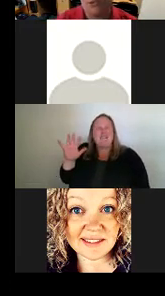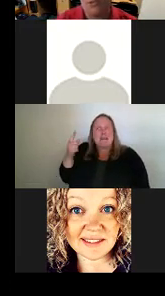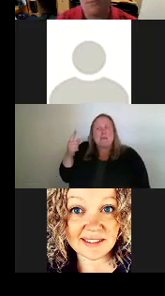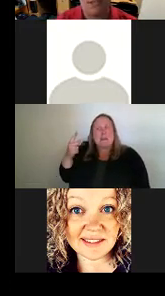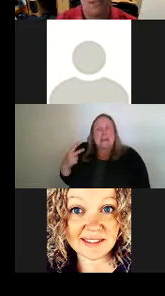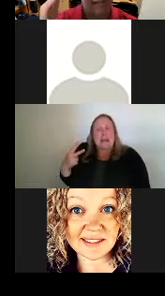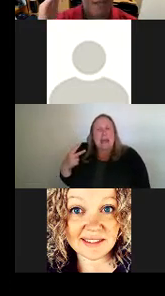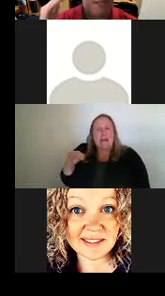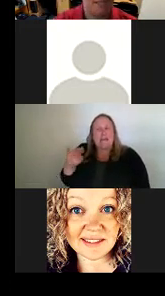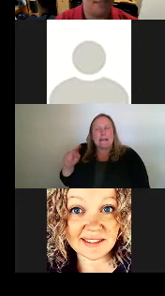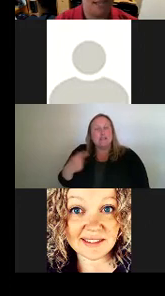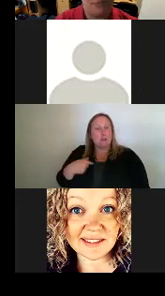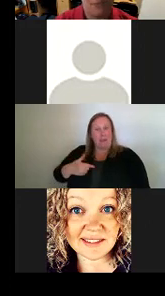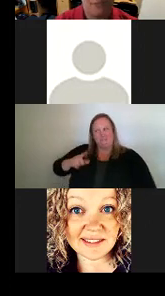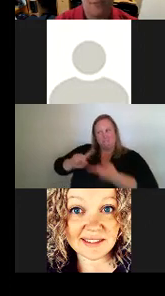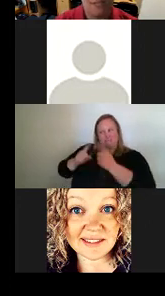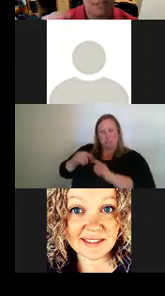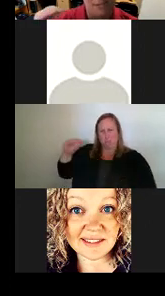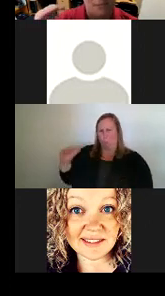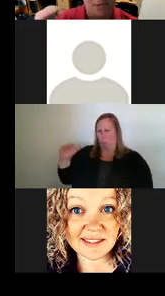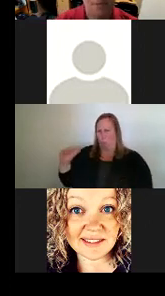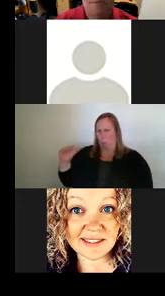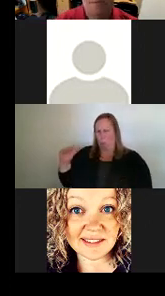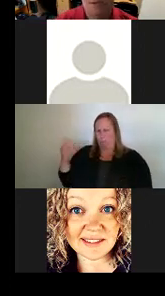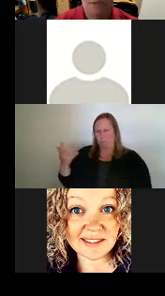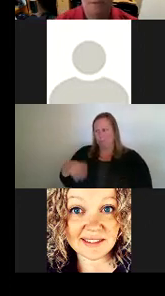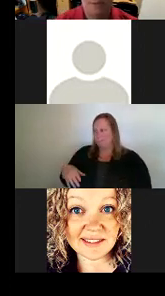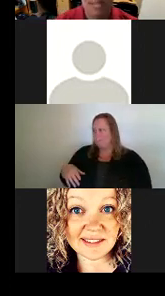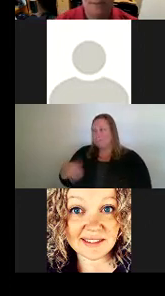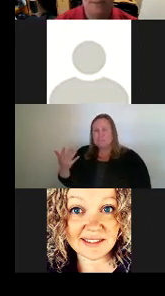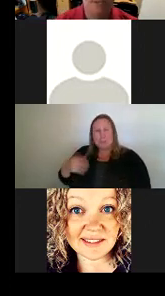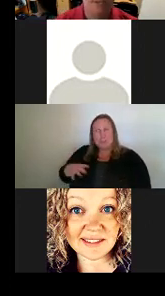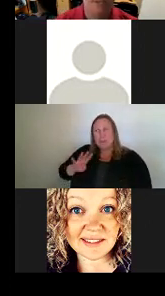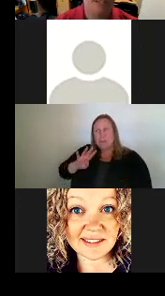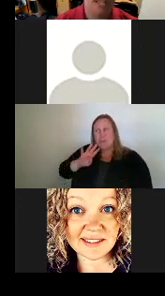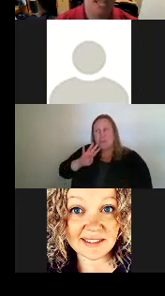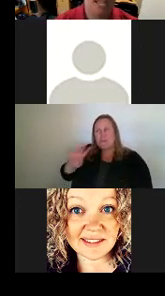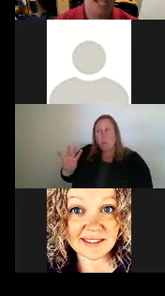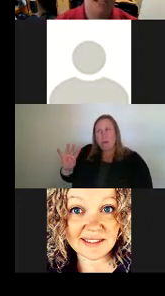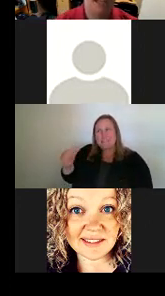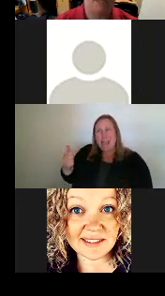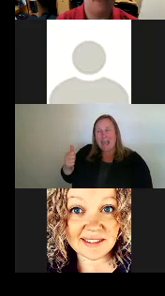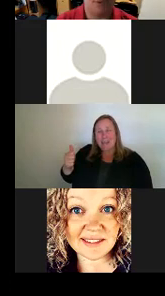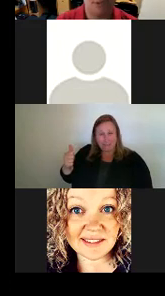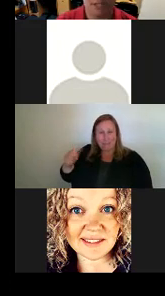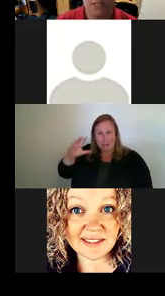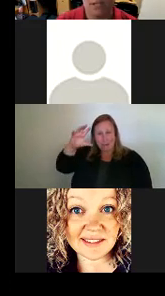THAN ME, PROBABLY 4'10" OR 4'11" AND SHE PURCHASED A